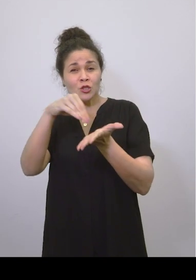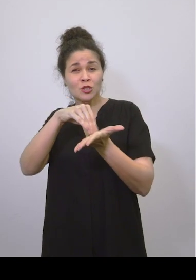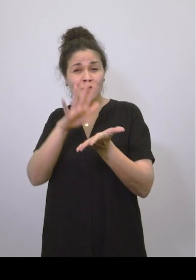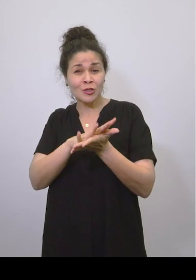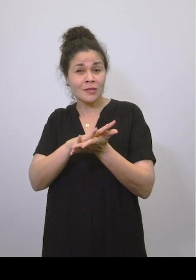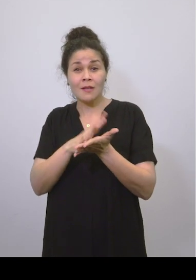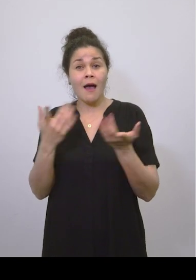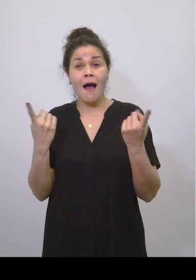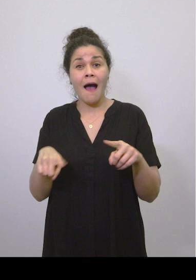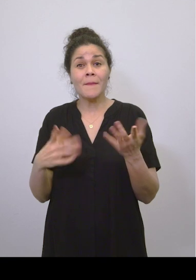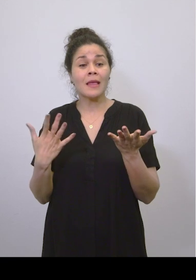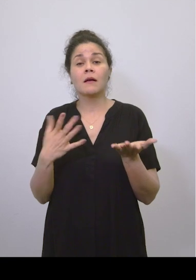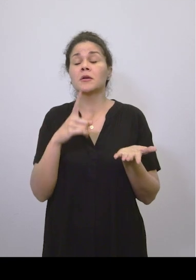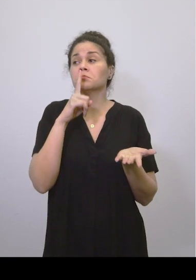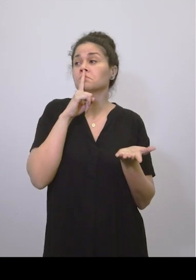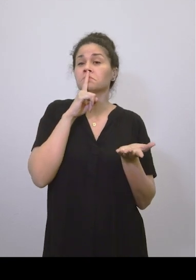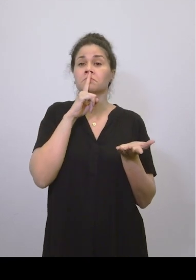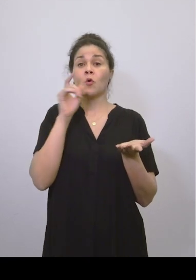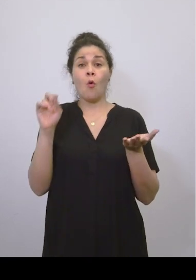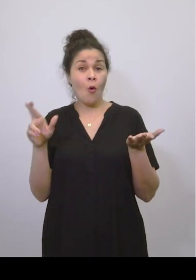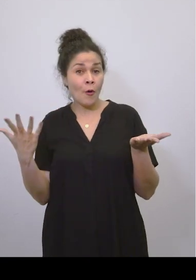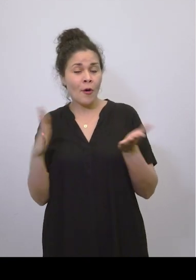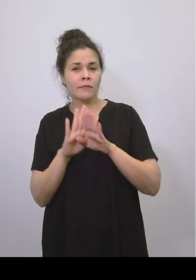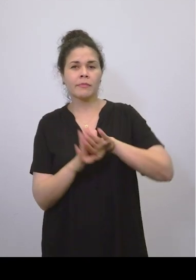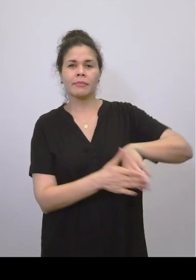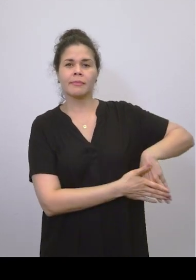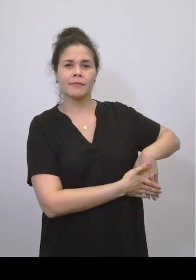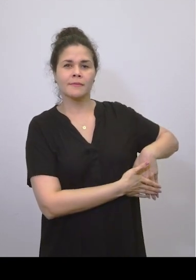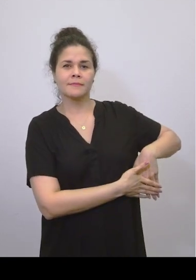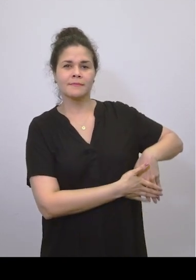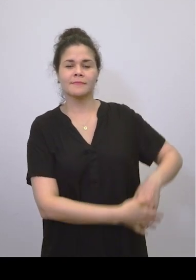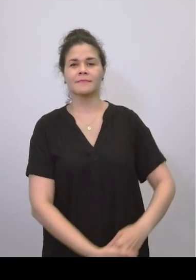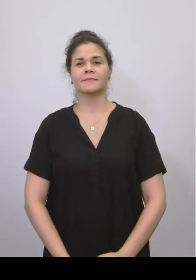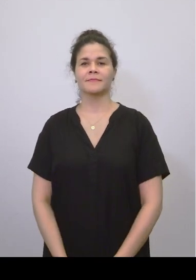or if already documented, left untold or cast aside.